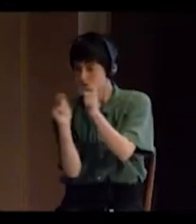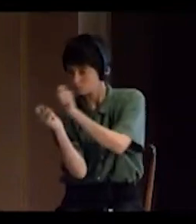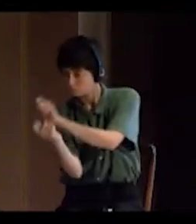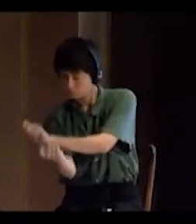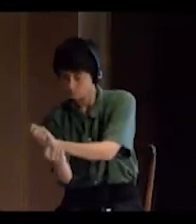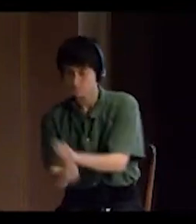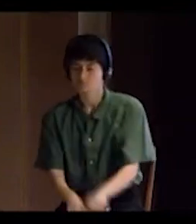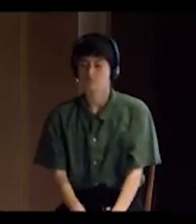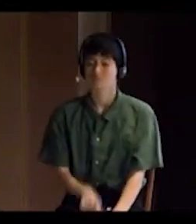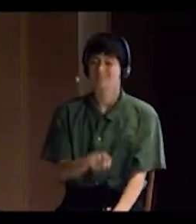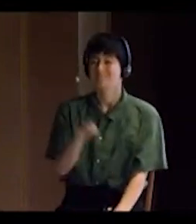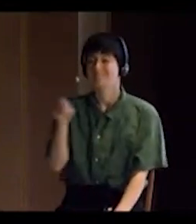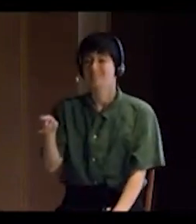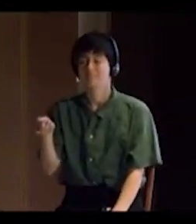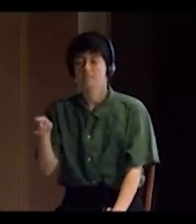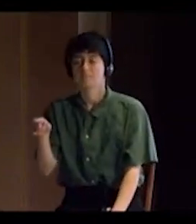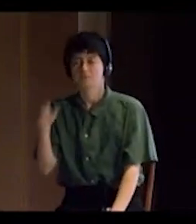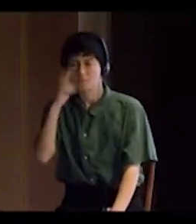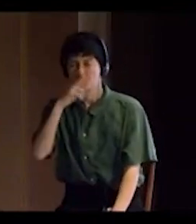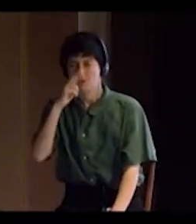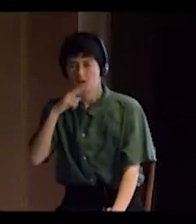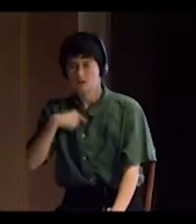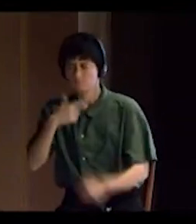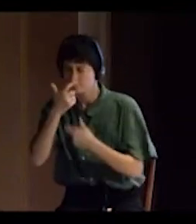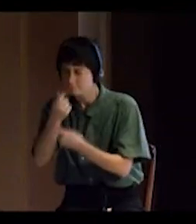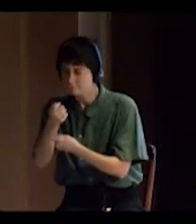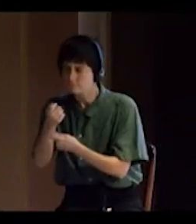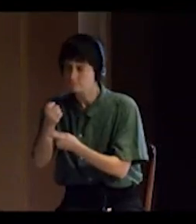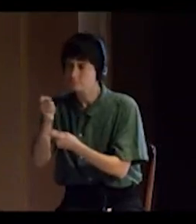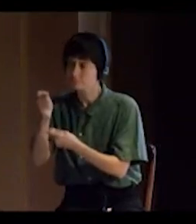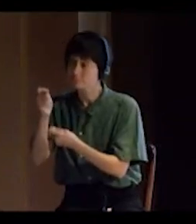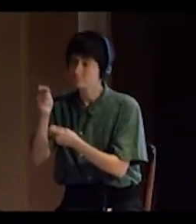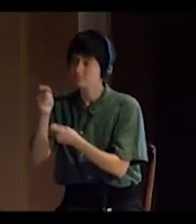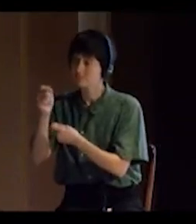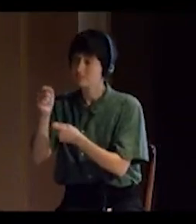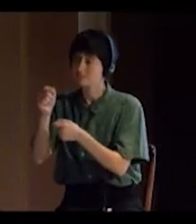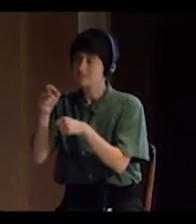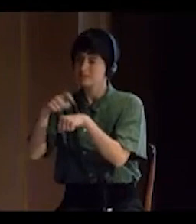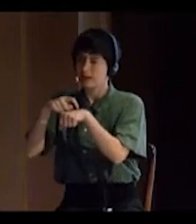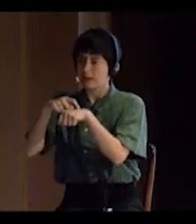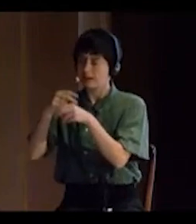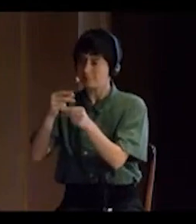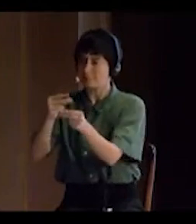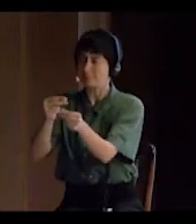that they can get smaller. But what I realized through doing all of this is that the only reason why I can ask these questions is